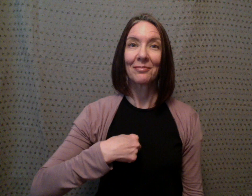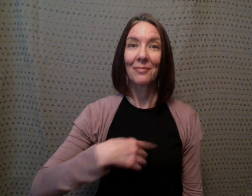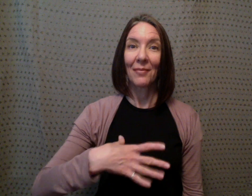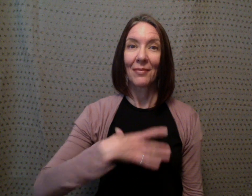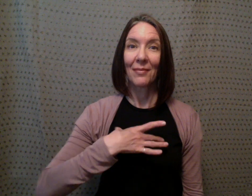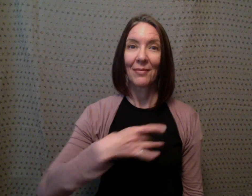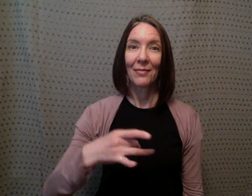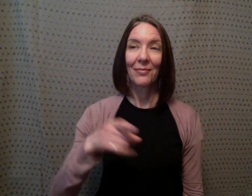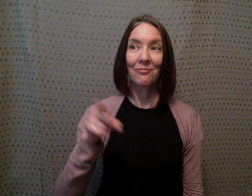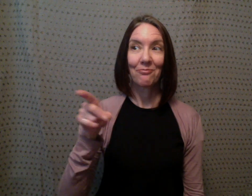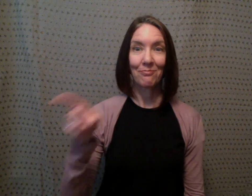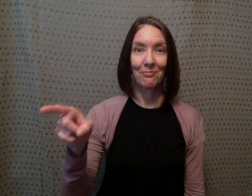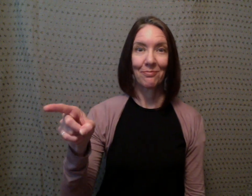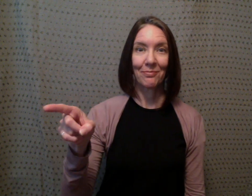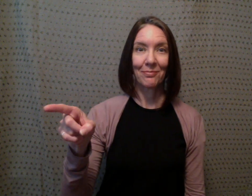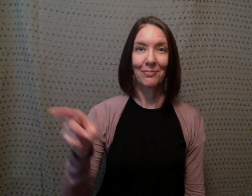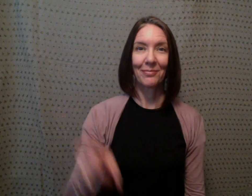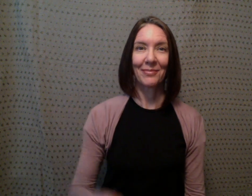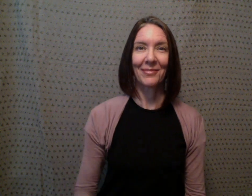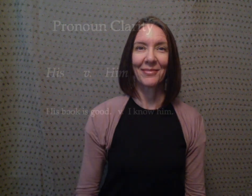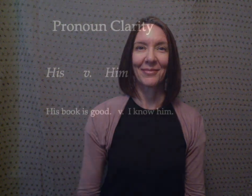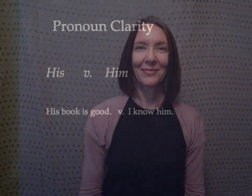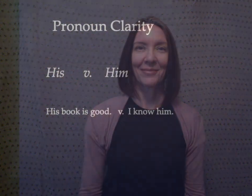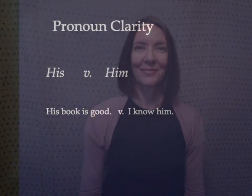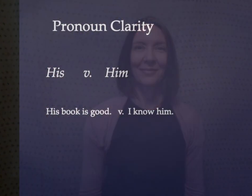I like her.